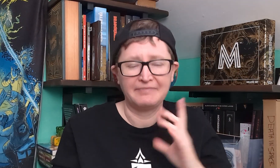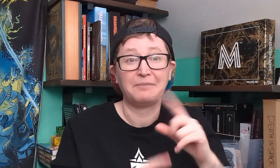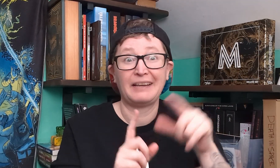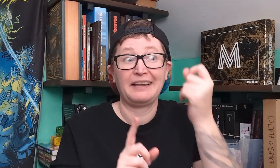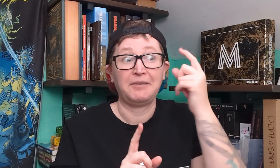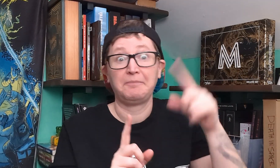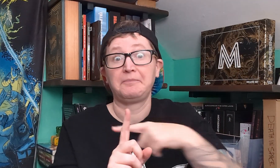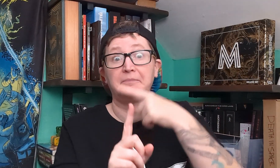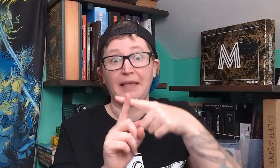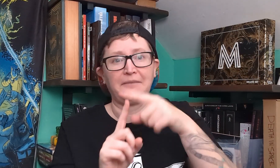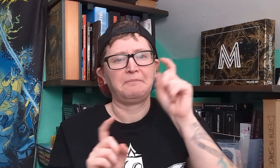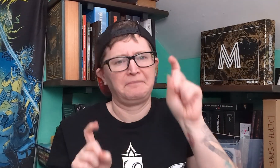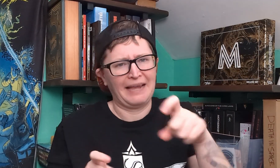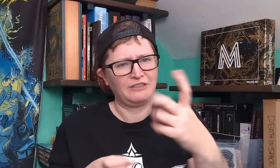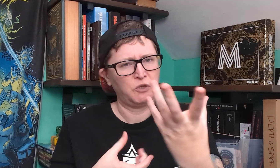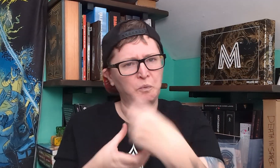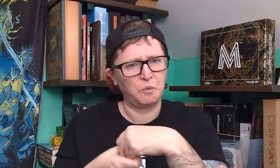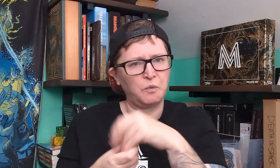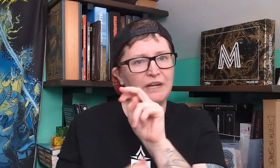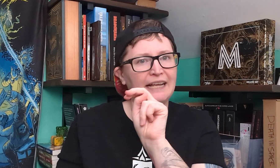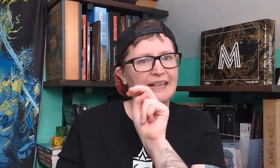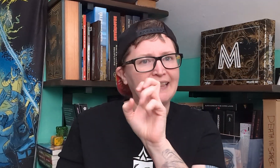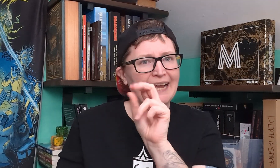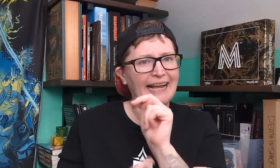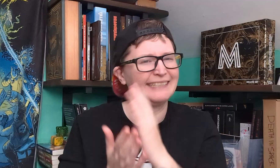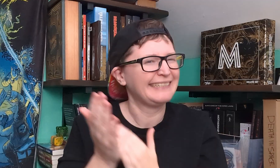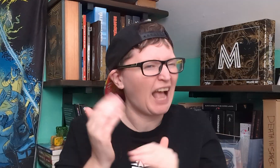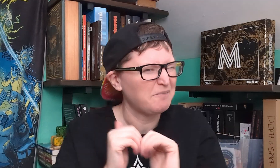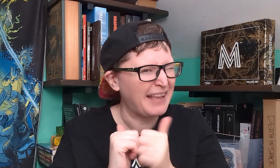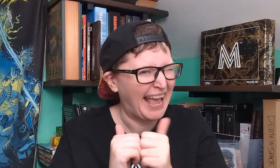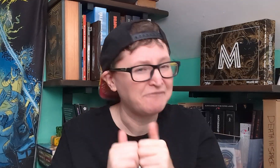However, they have to include the Neon theme somehow.